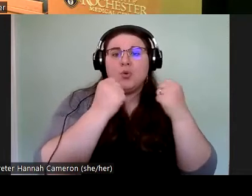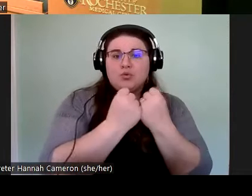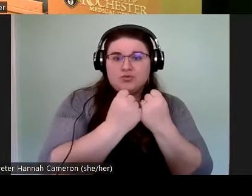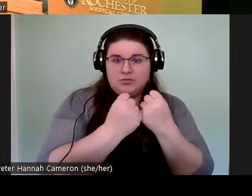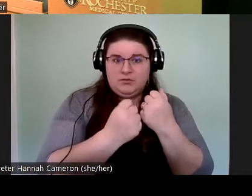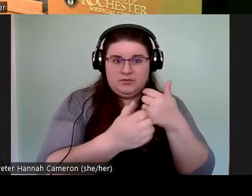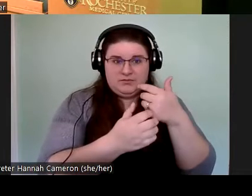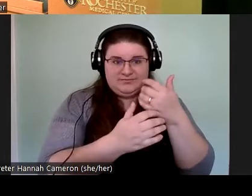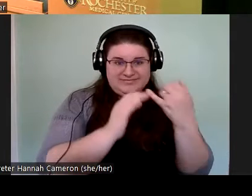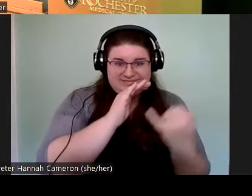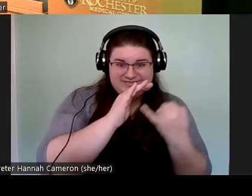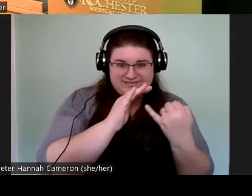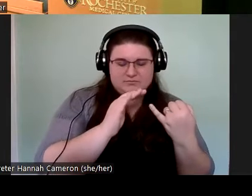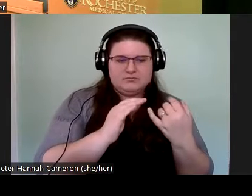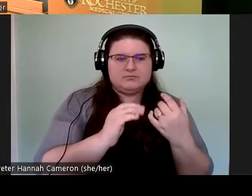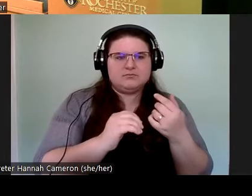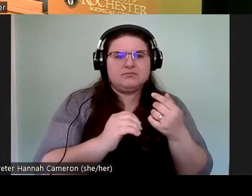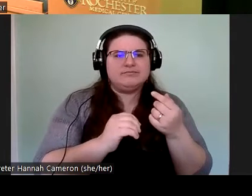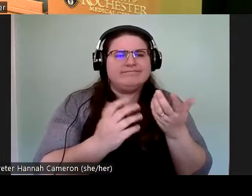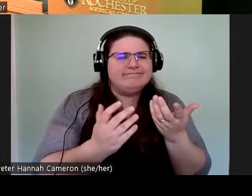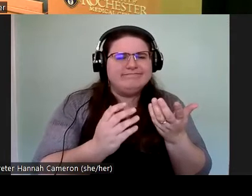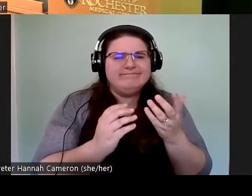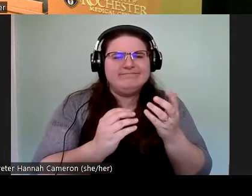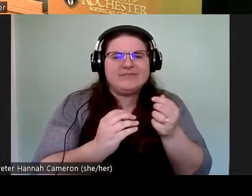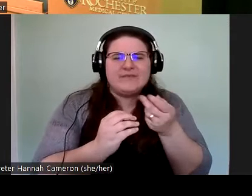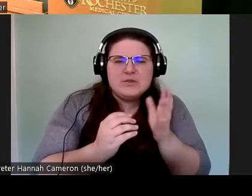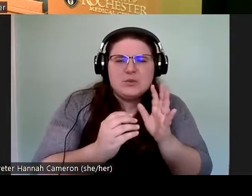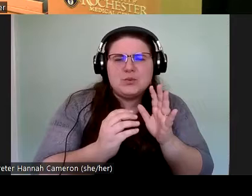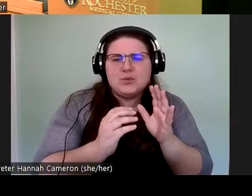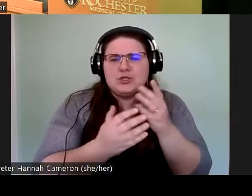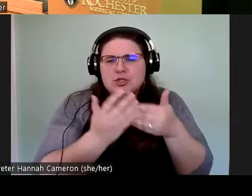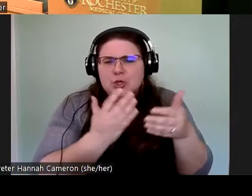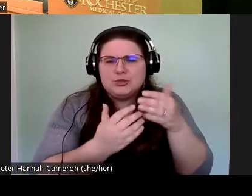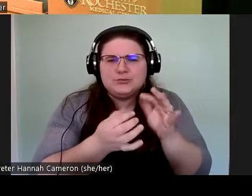that but loneliness is more how you feel right that you're feeling that you're not connected to